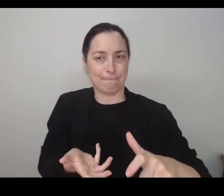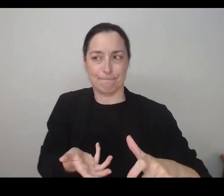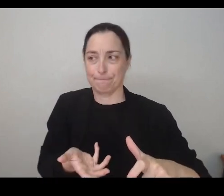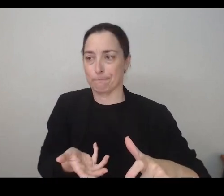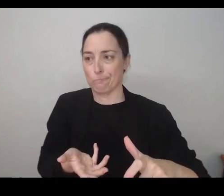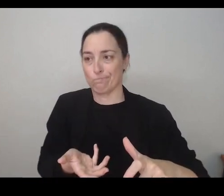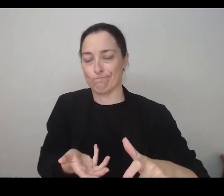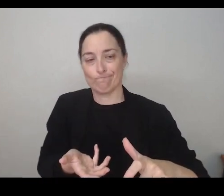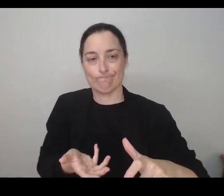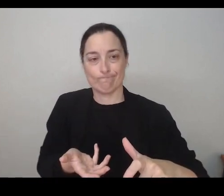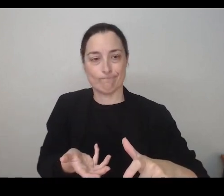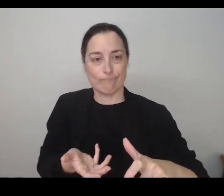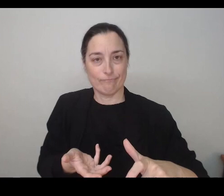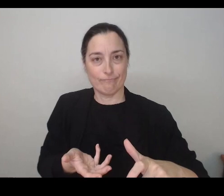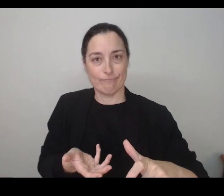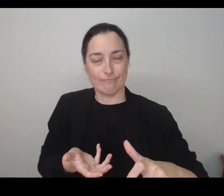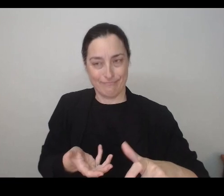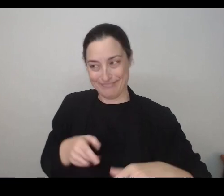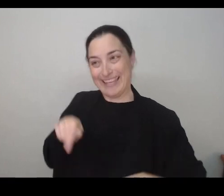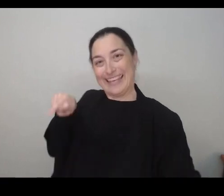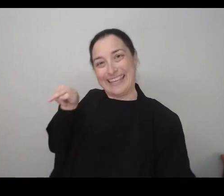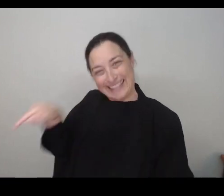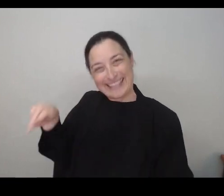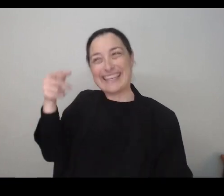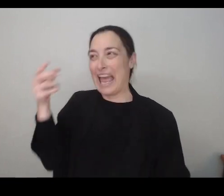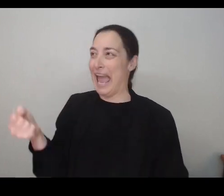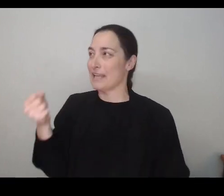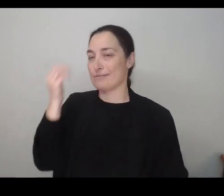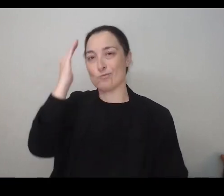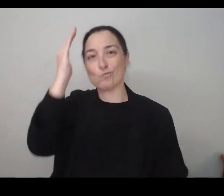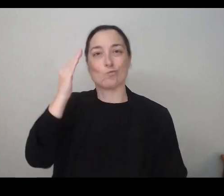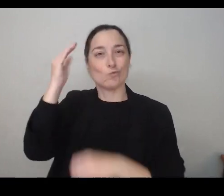He came with a dream, it's quite normal at this time.